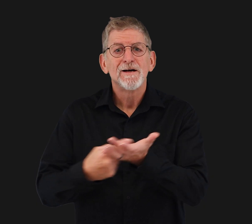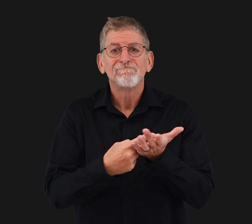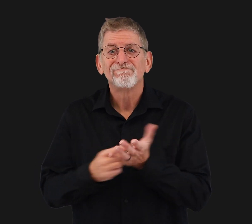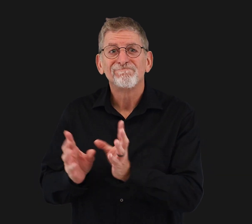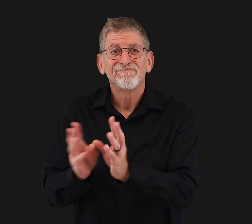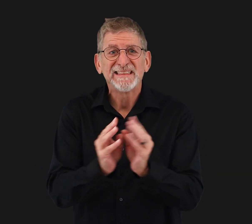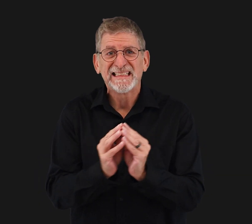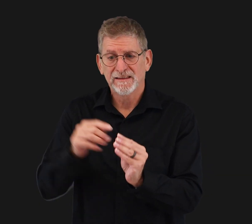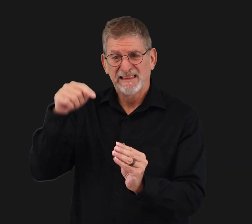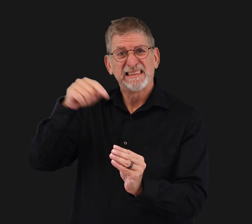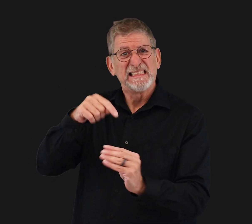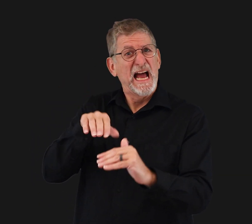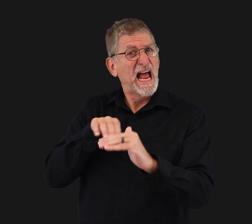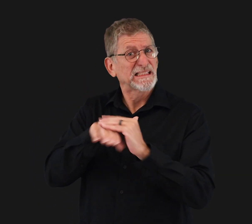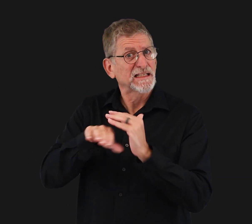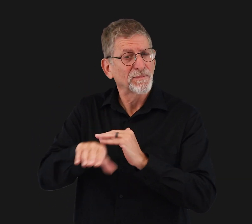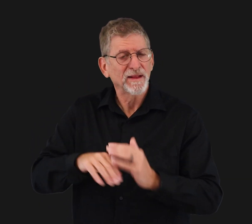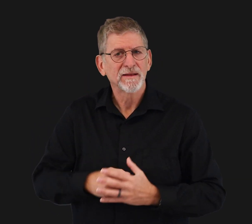Accessible consultation